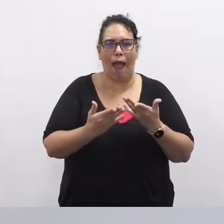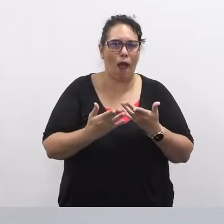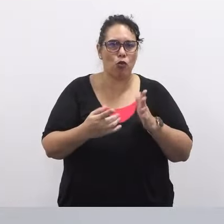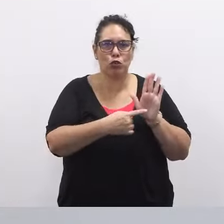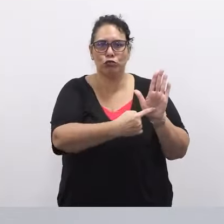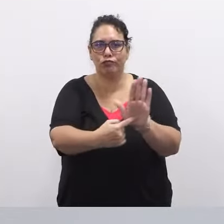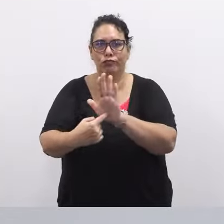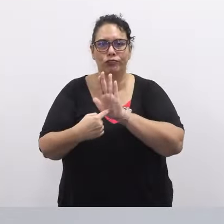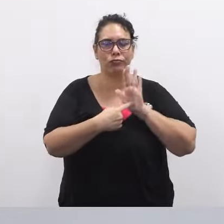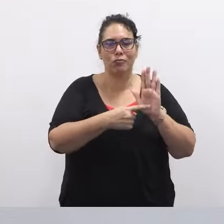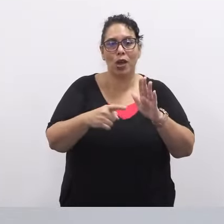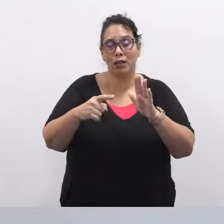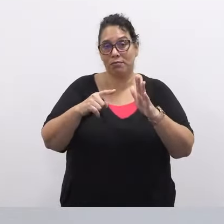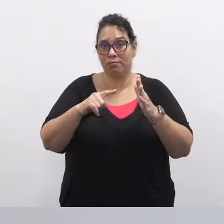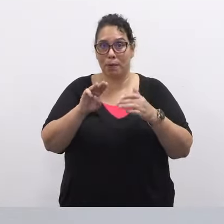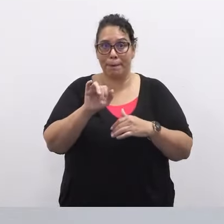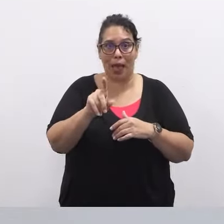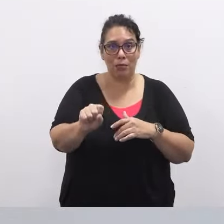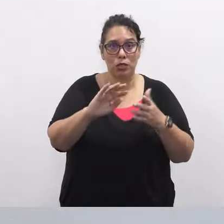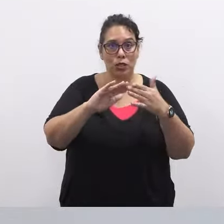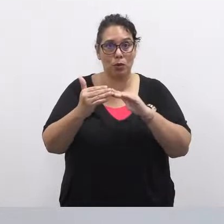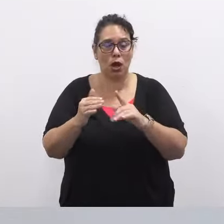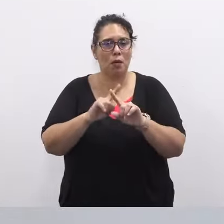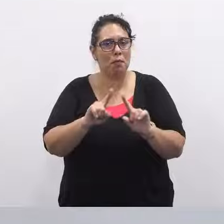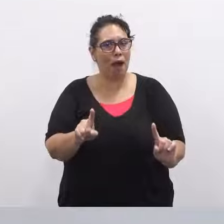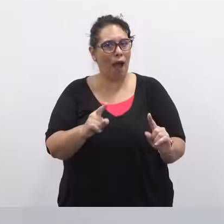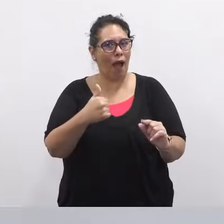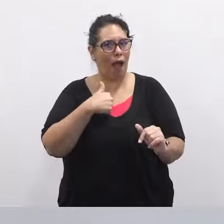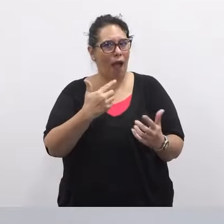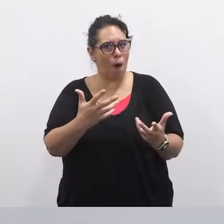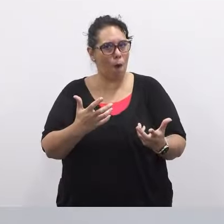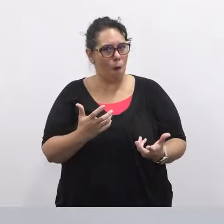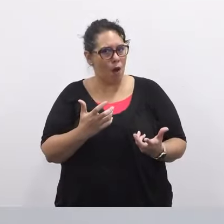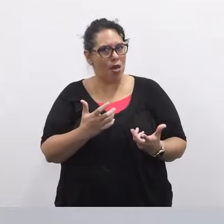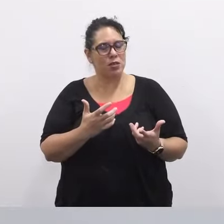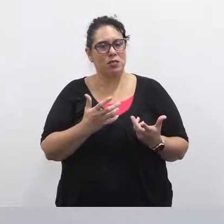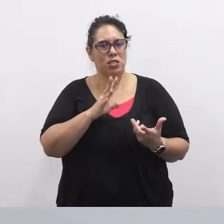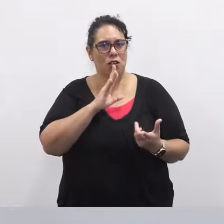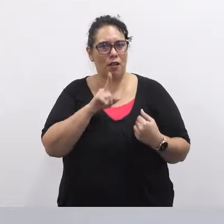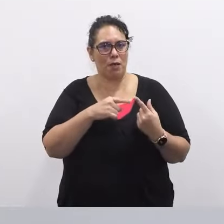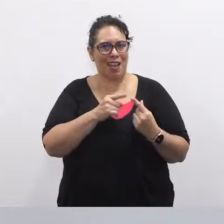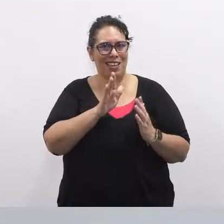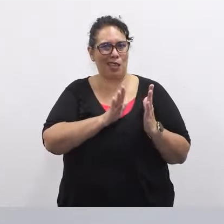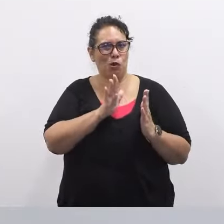to the community on our website. But I wanted to talk a little bit about how our in-person activities have gone.